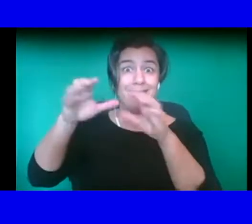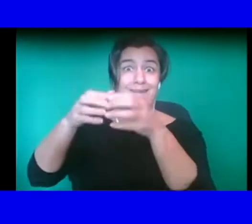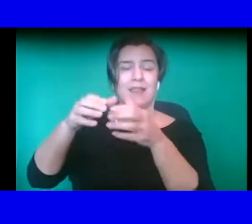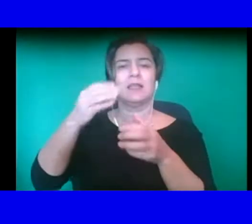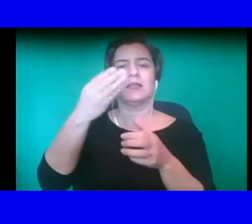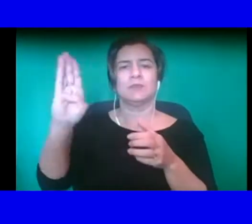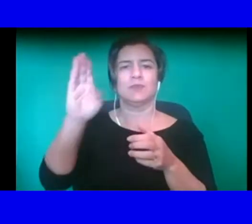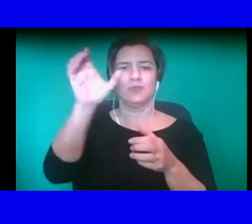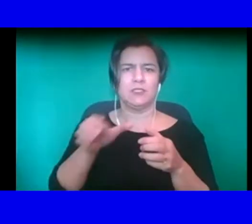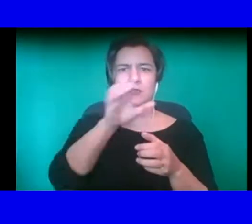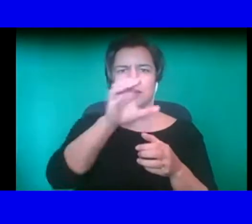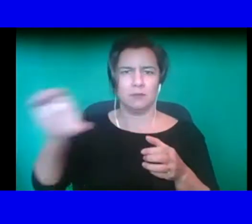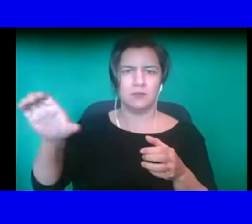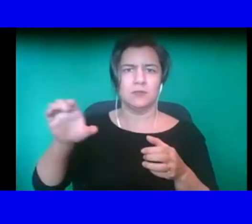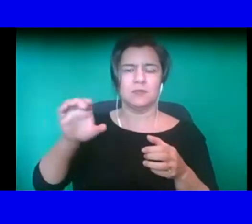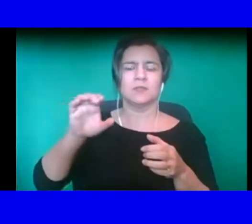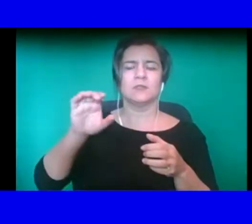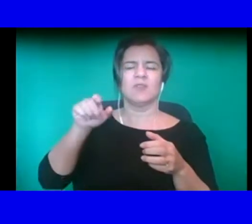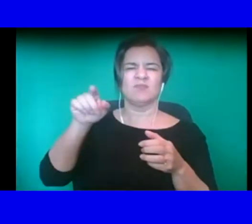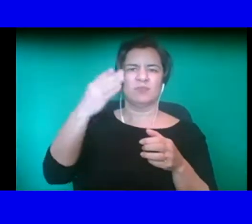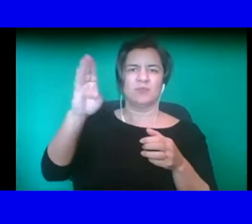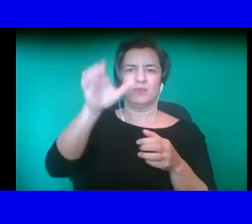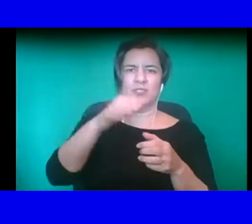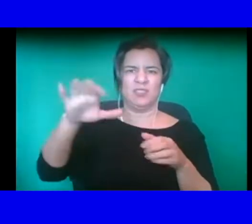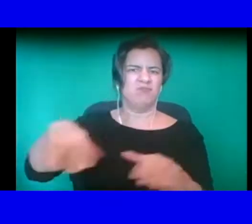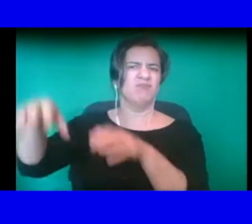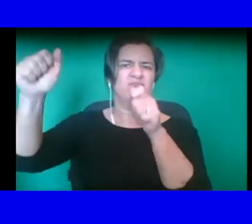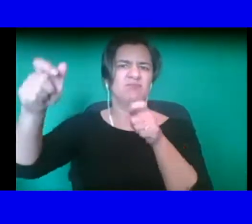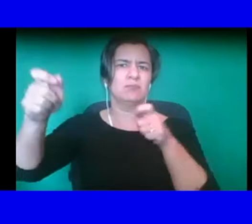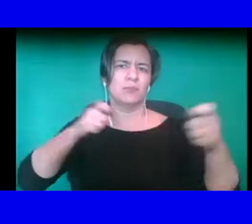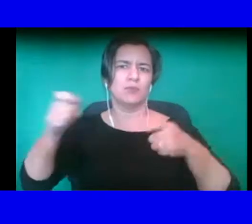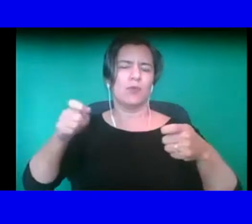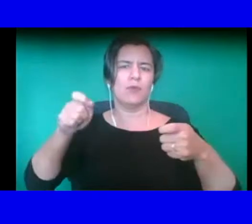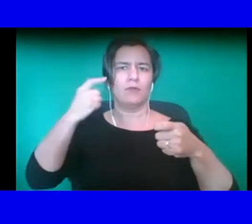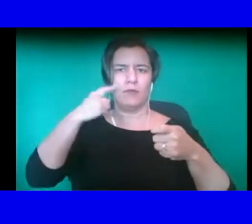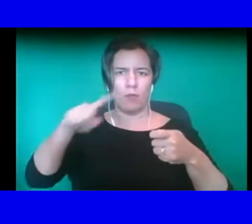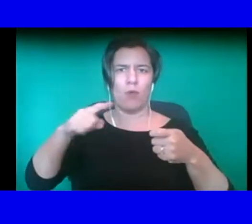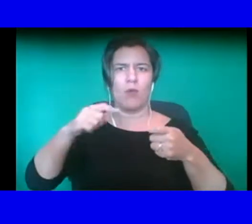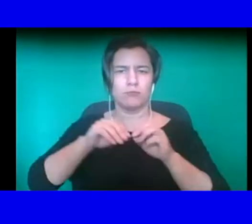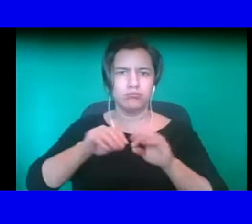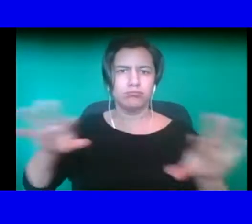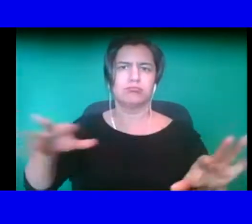So, the third-party administrator is now starting to get in contact with states --